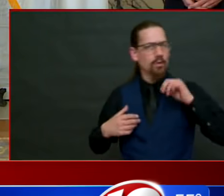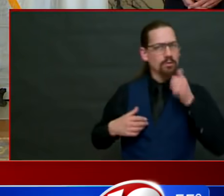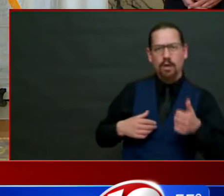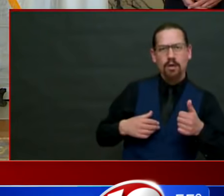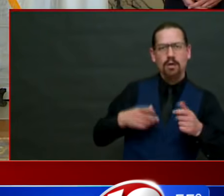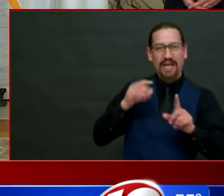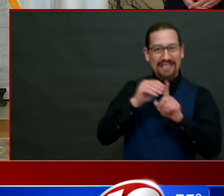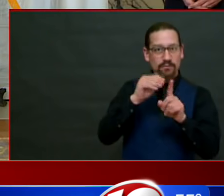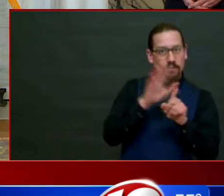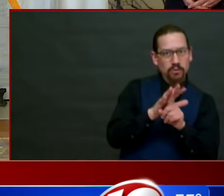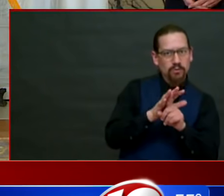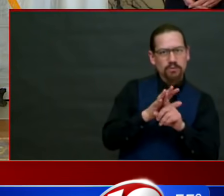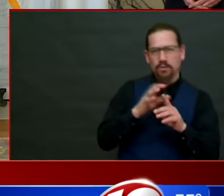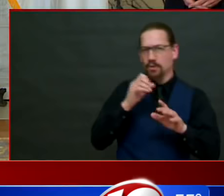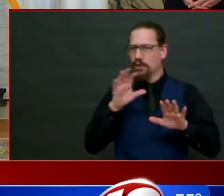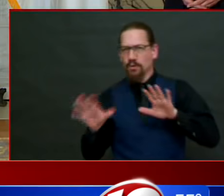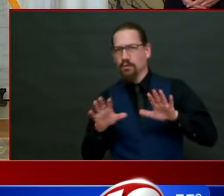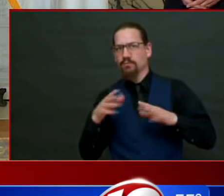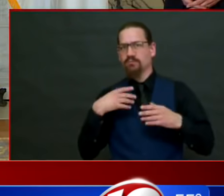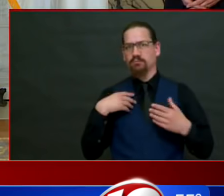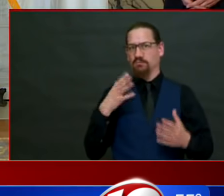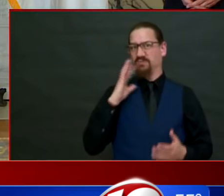WHAT PERCENT OF OUR POPULATION HAS BEEN ASKED GOES -- HAS BEEN EXPOSED.